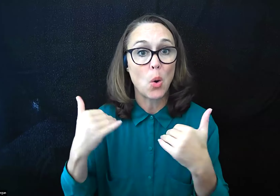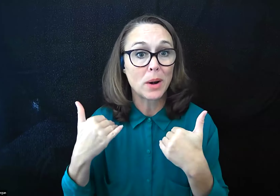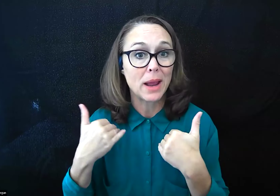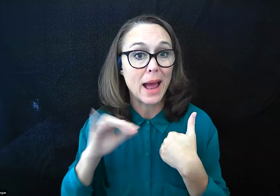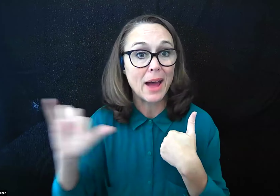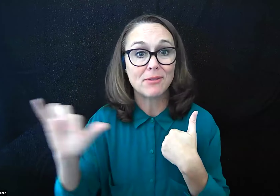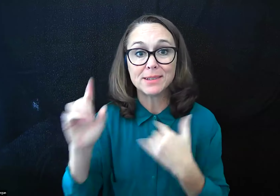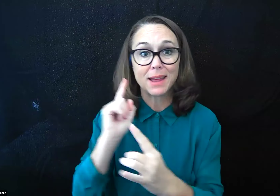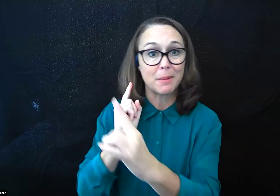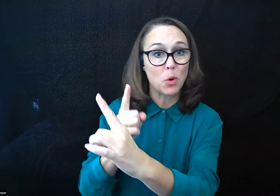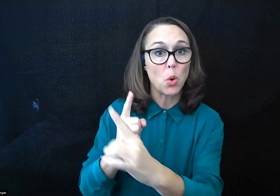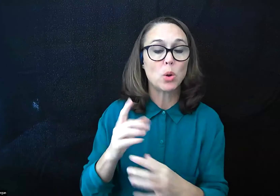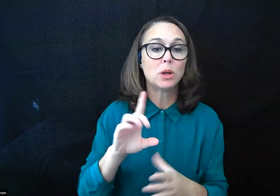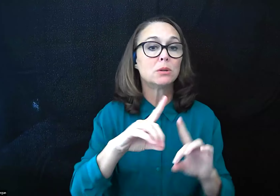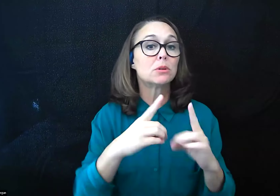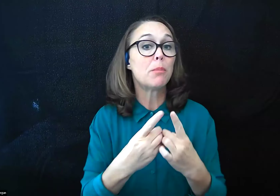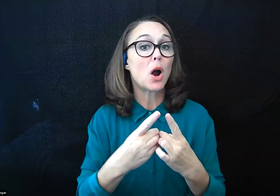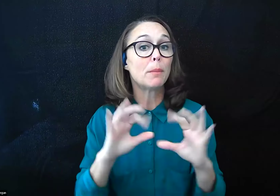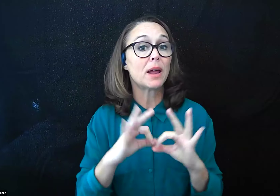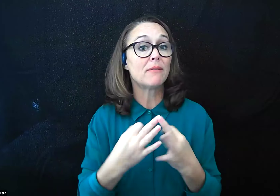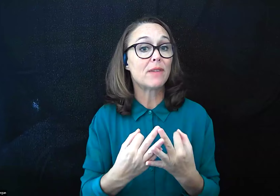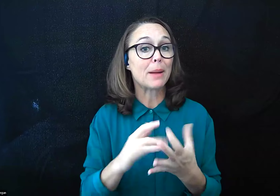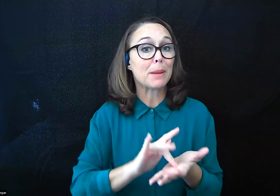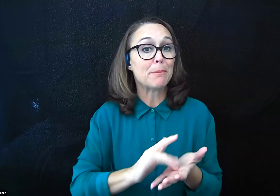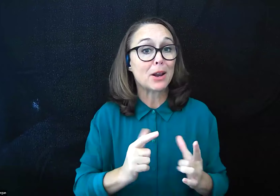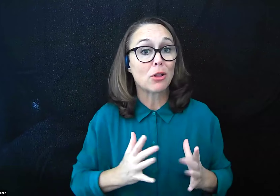Family Medical Leave, with economic supports to families so, and then creating and then